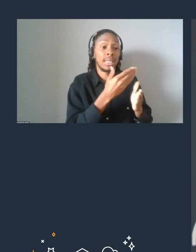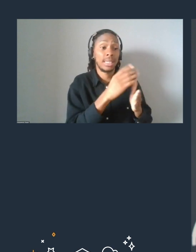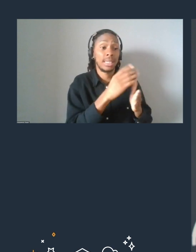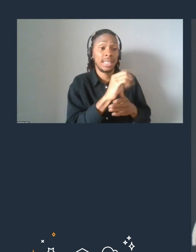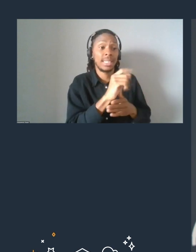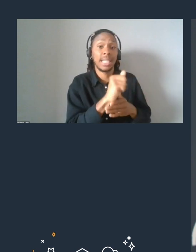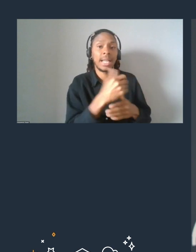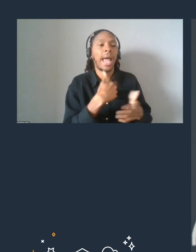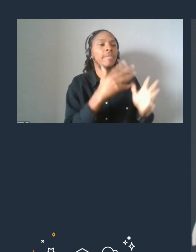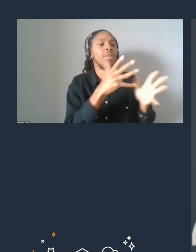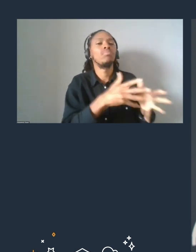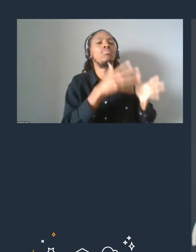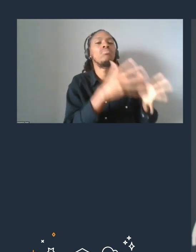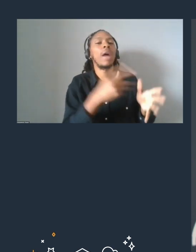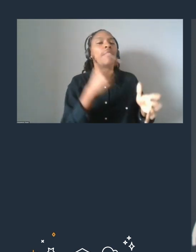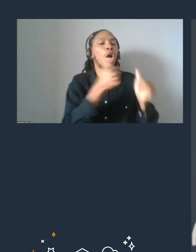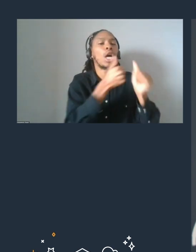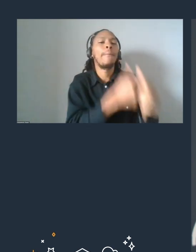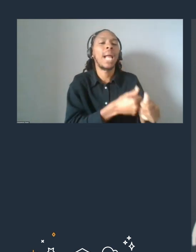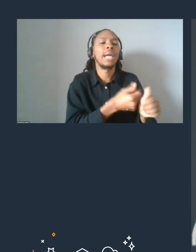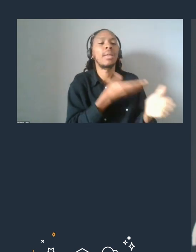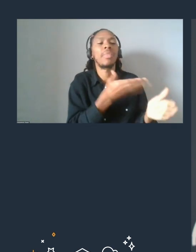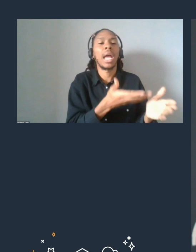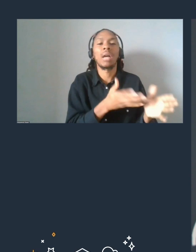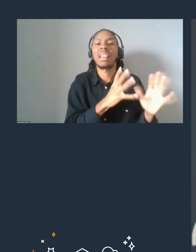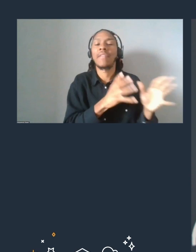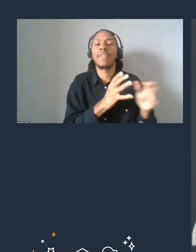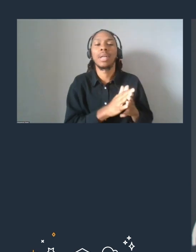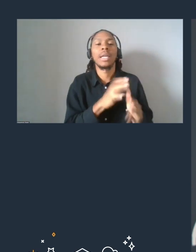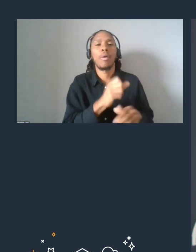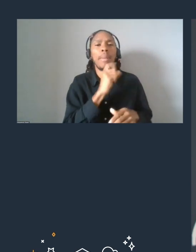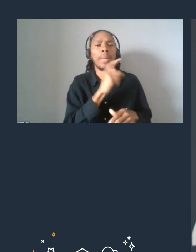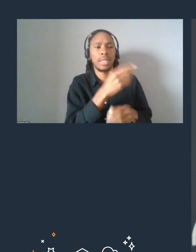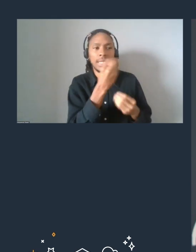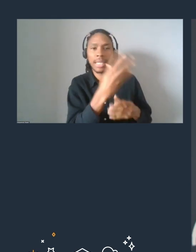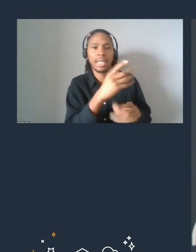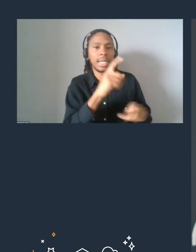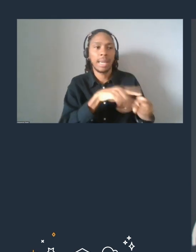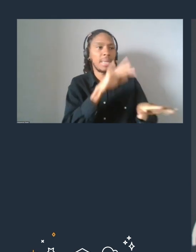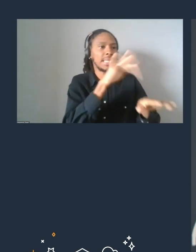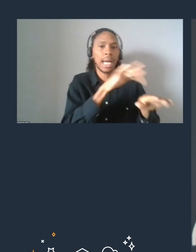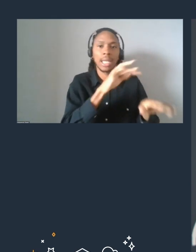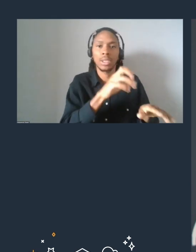and they really wanna make sure that this data set cannot be touched or deleted by anyone